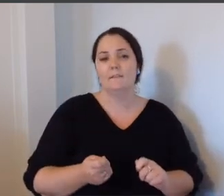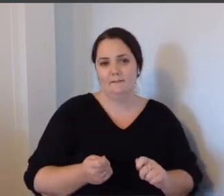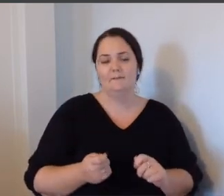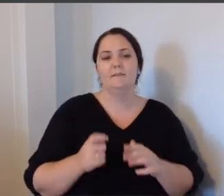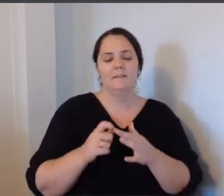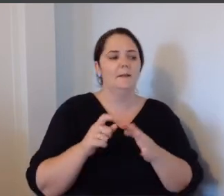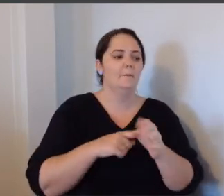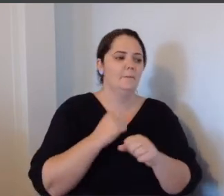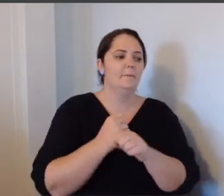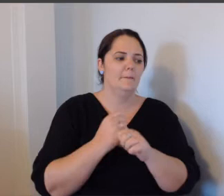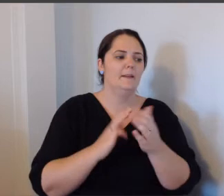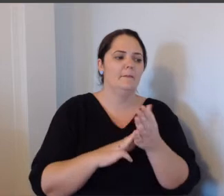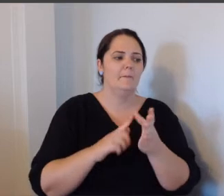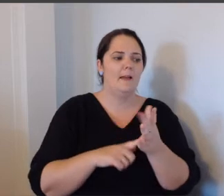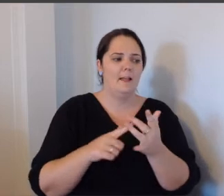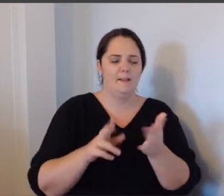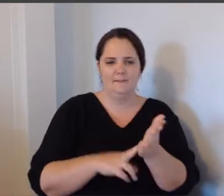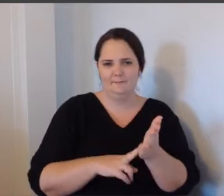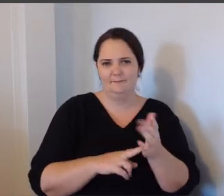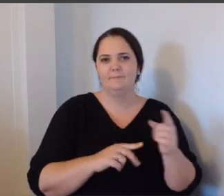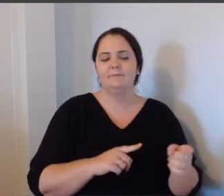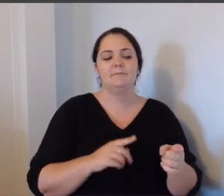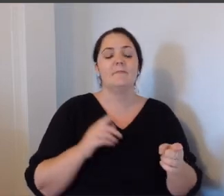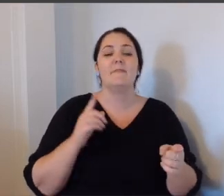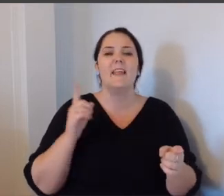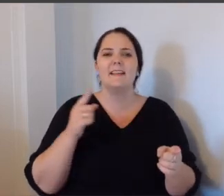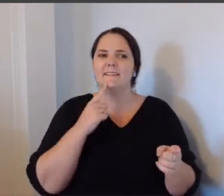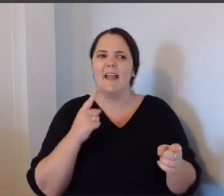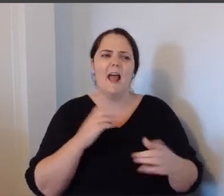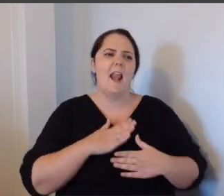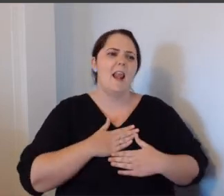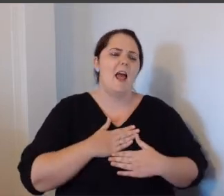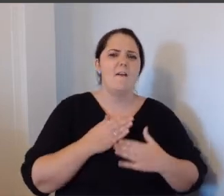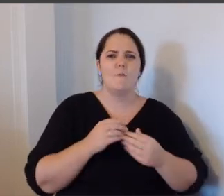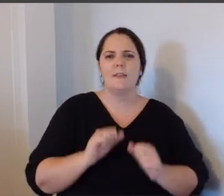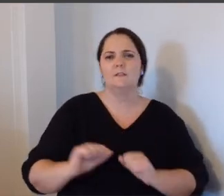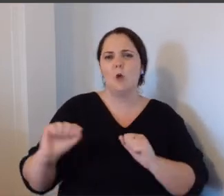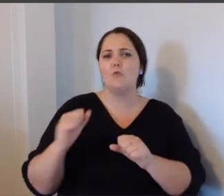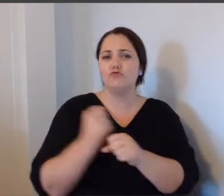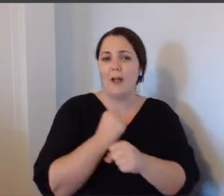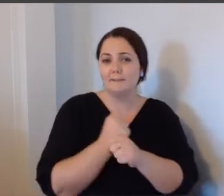who falls in love with his own creation, a woman called carved from ivory. With a little help from